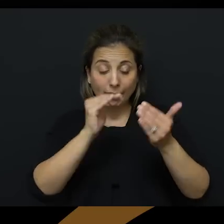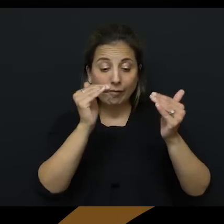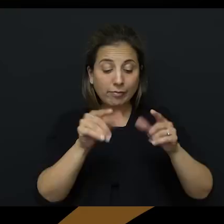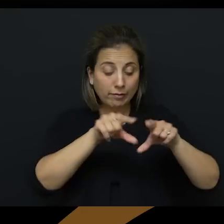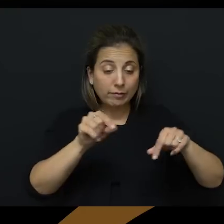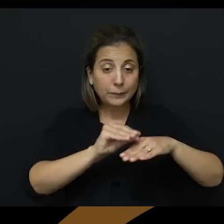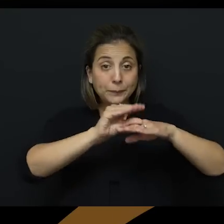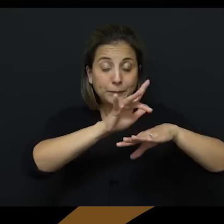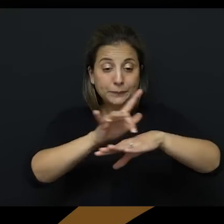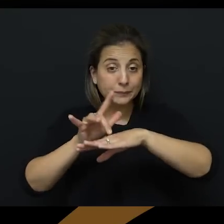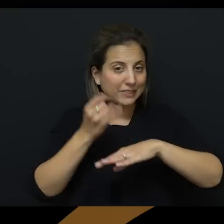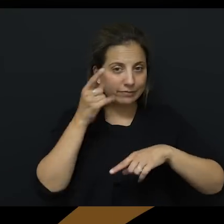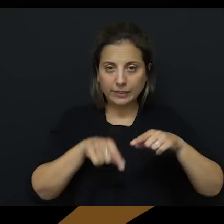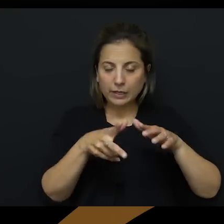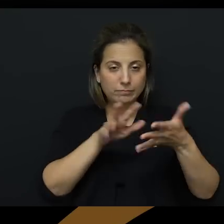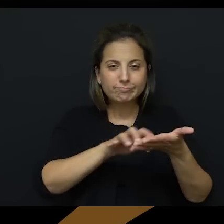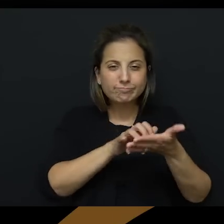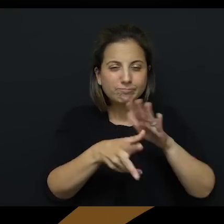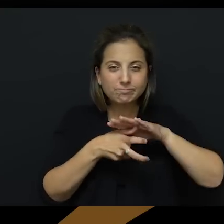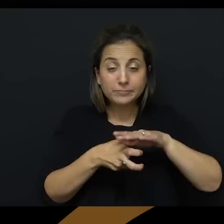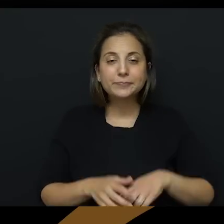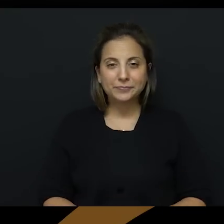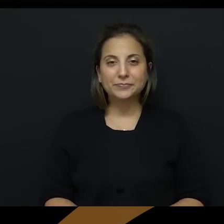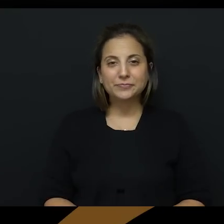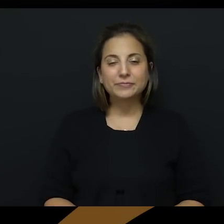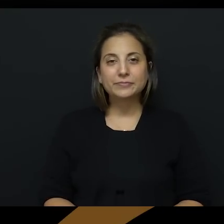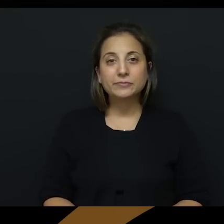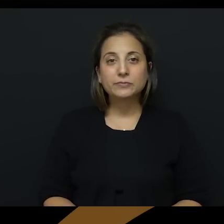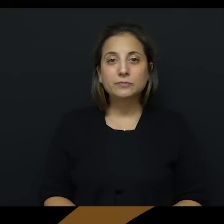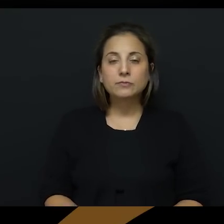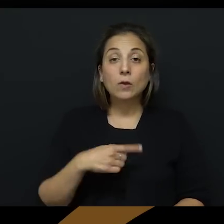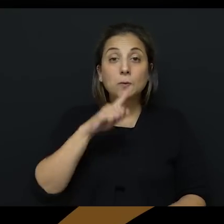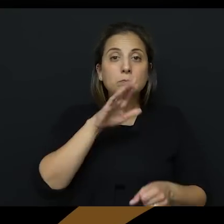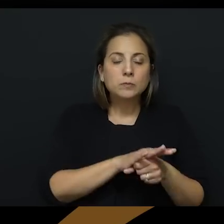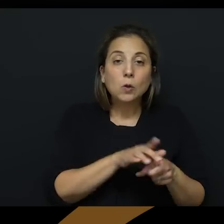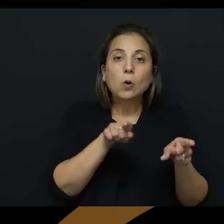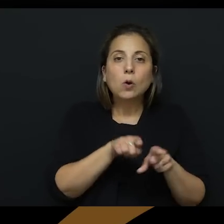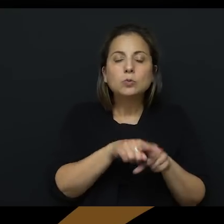by being the first U.S. airline to introduce braille in our cabins and tactile placards for non-braille readers.